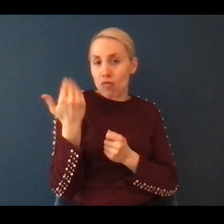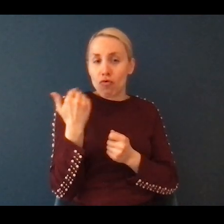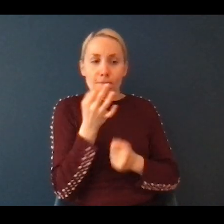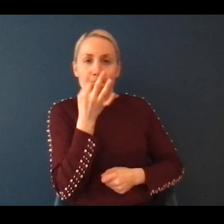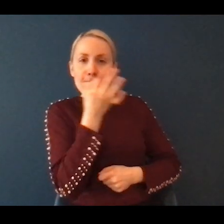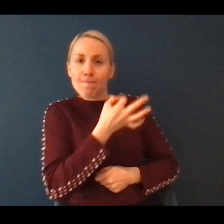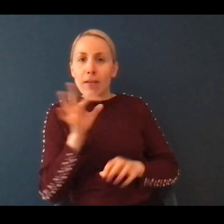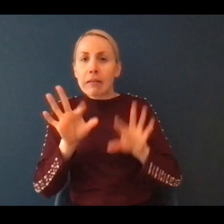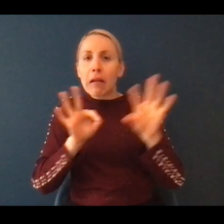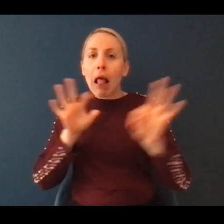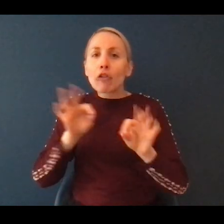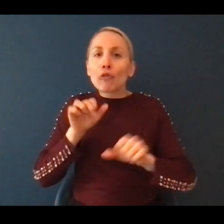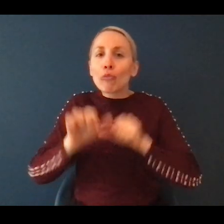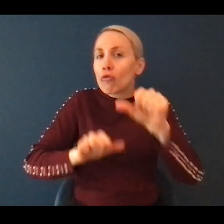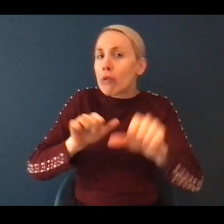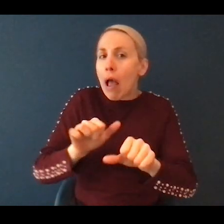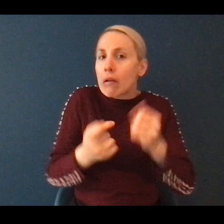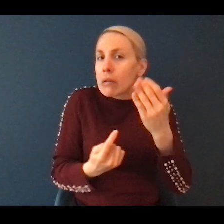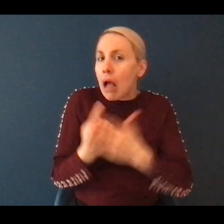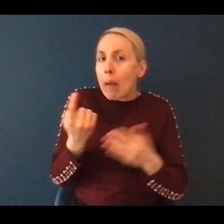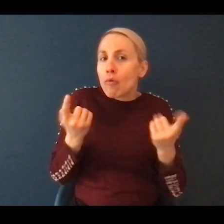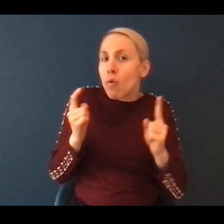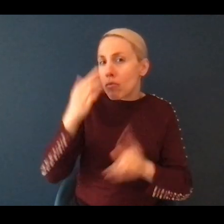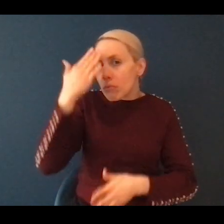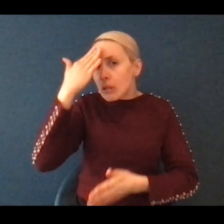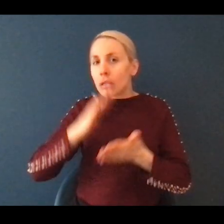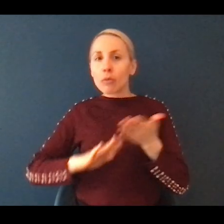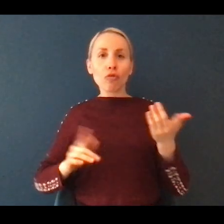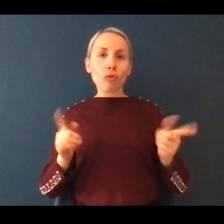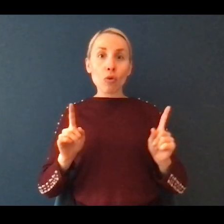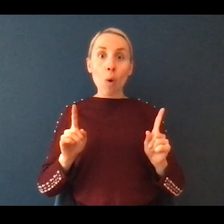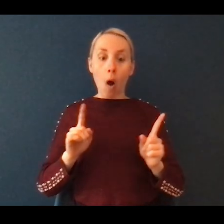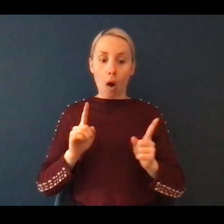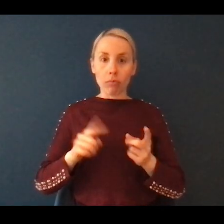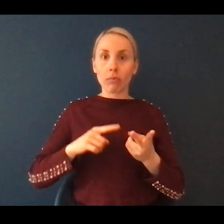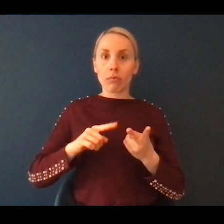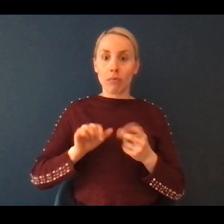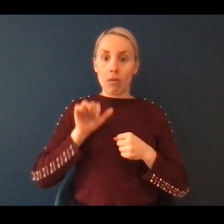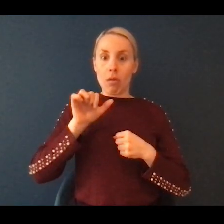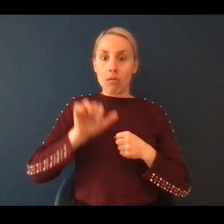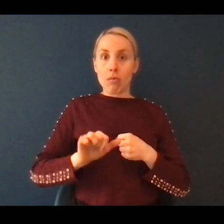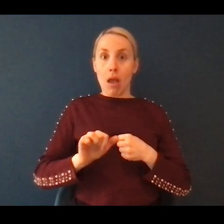then the reality of actually what it took to create their work over the time period